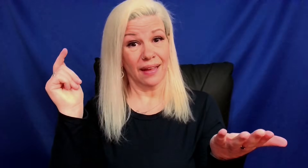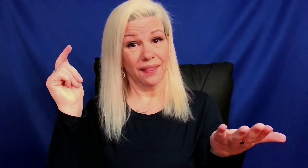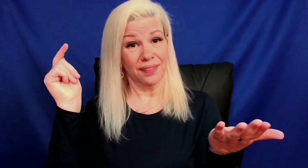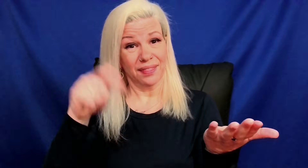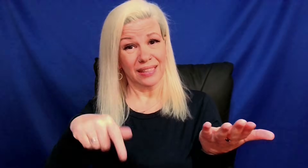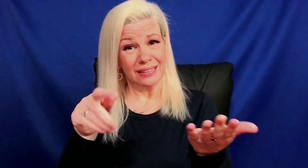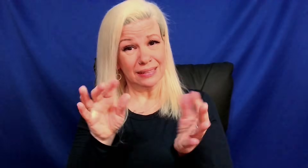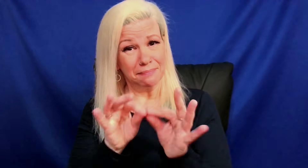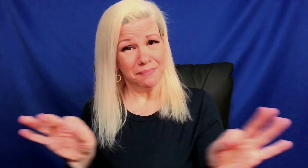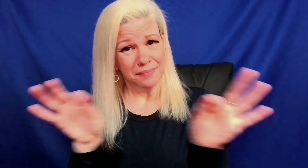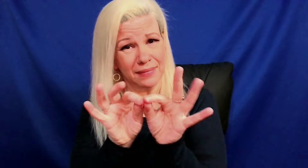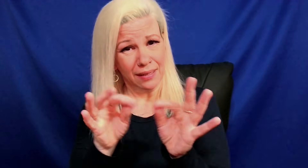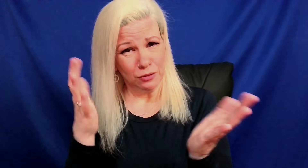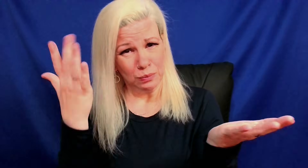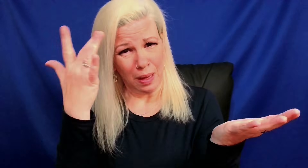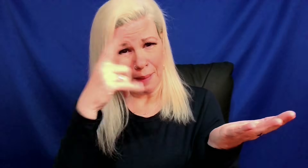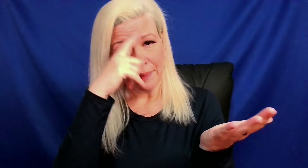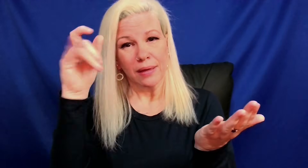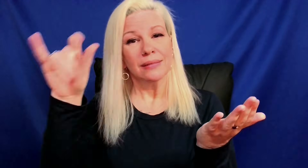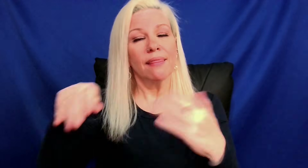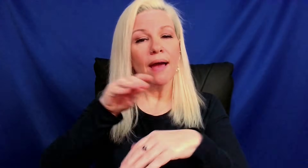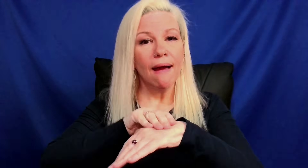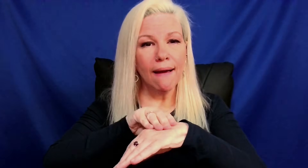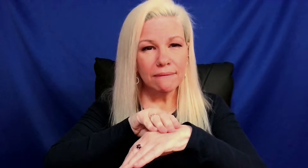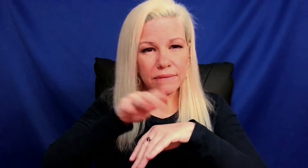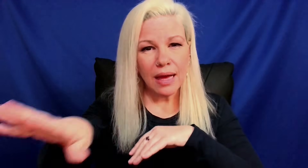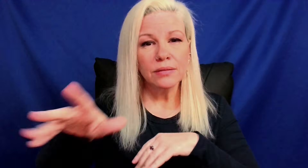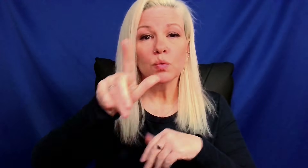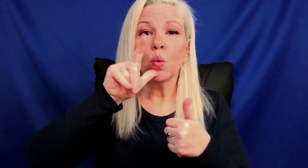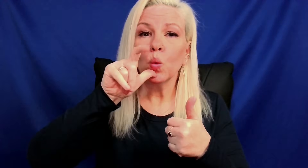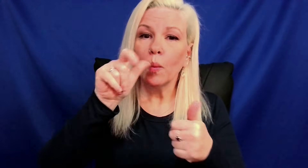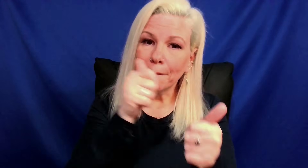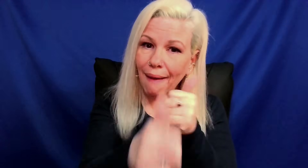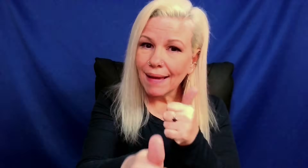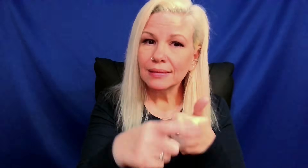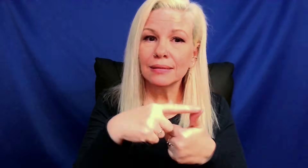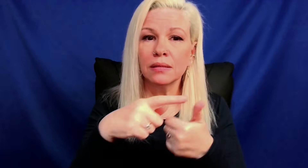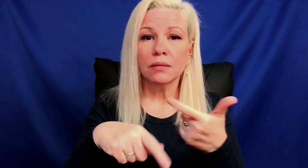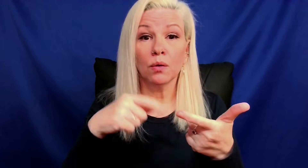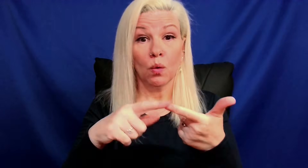This matters because it affects who passes, who fails,